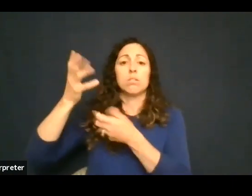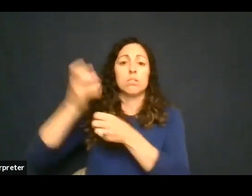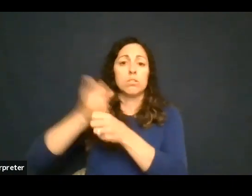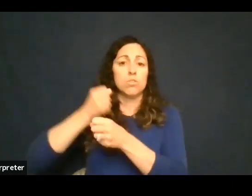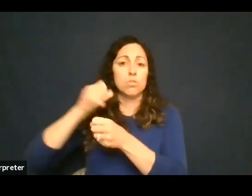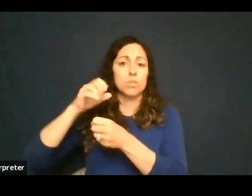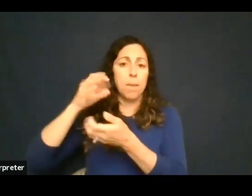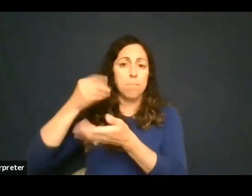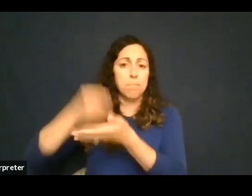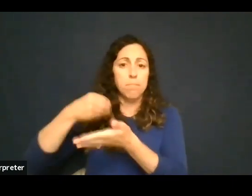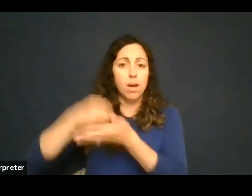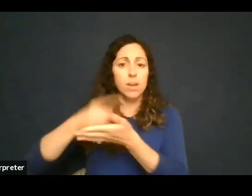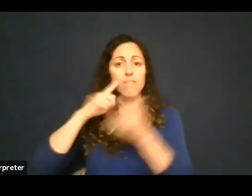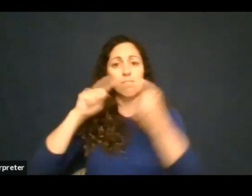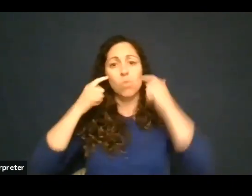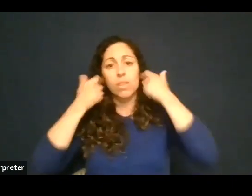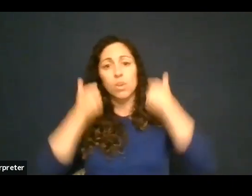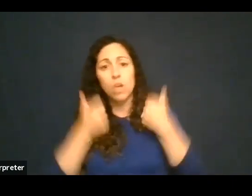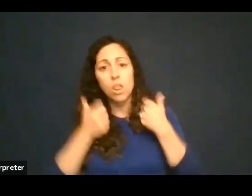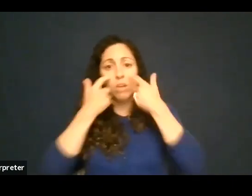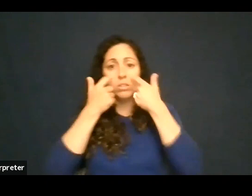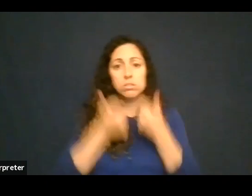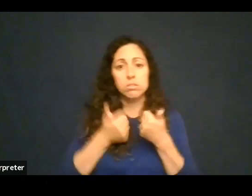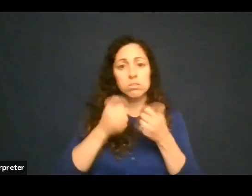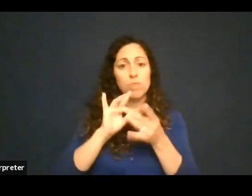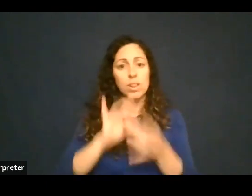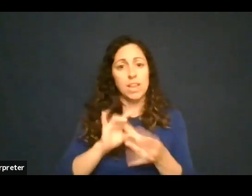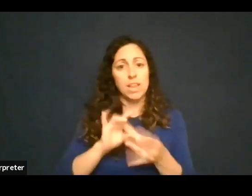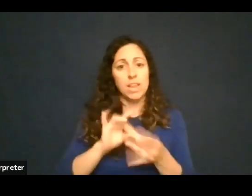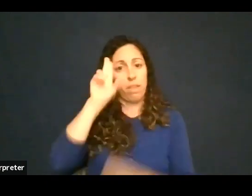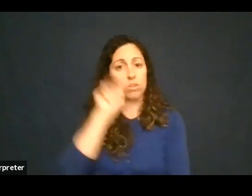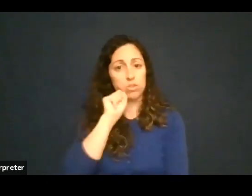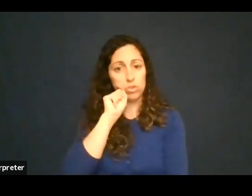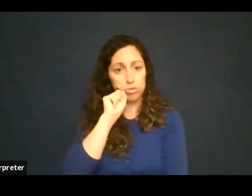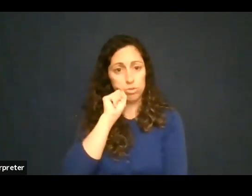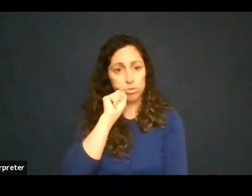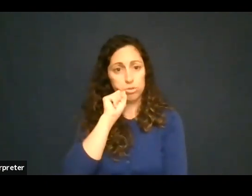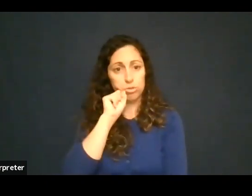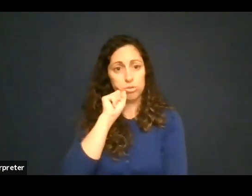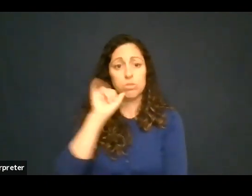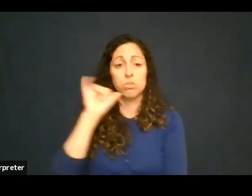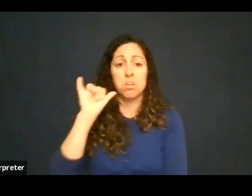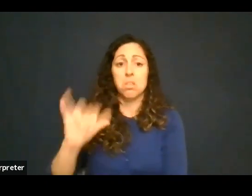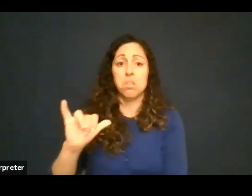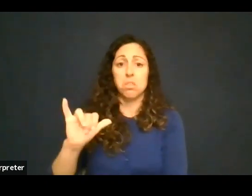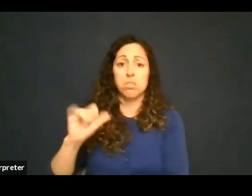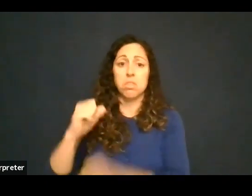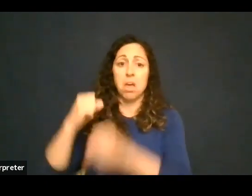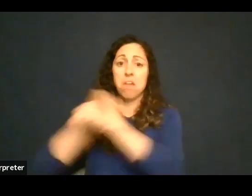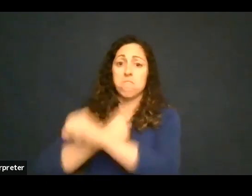side, which has been, to some degree, successful-- at least get on the radar screen.